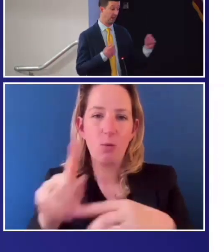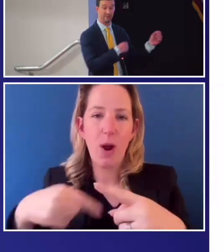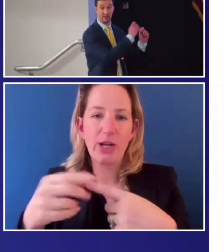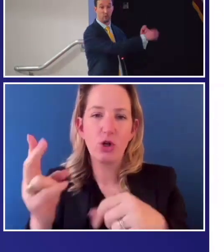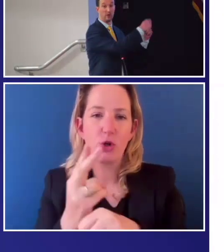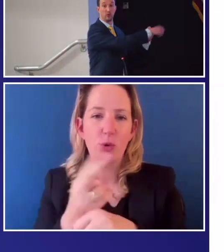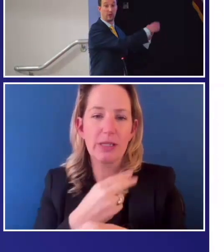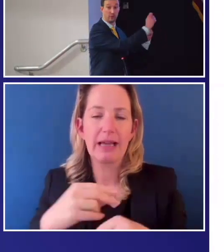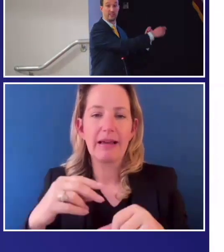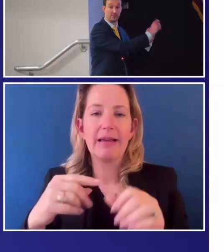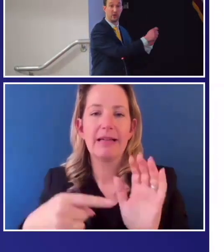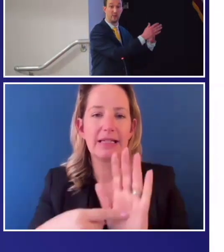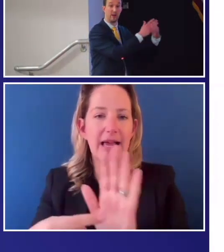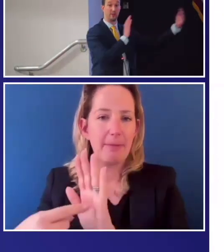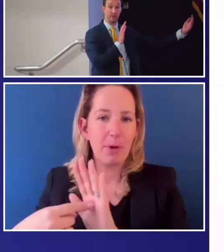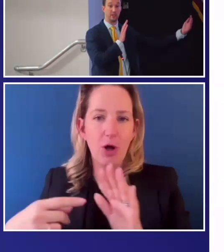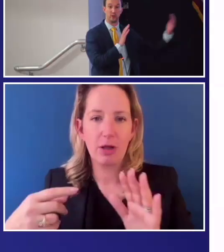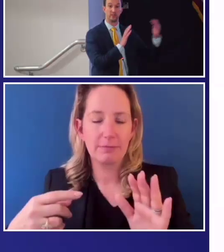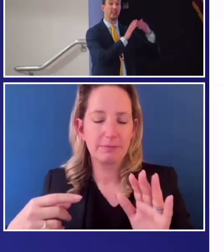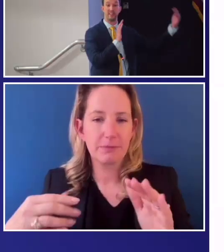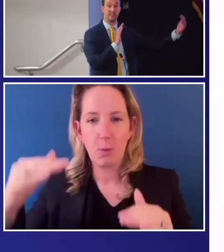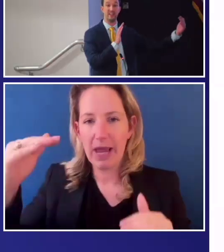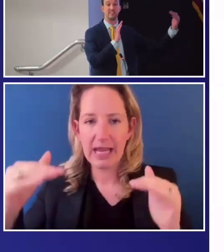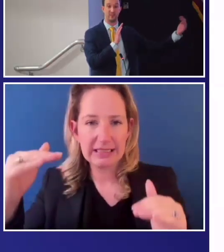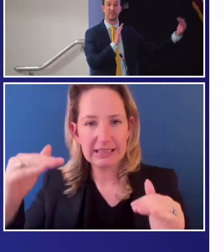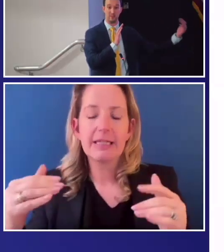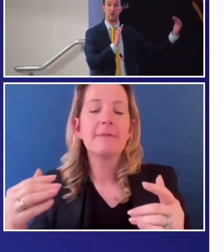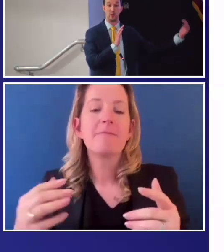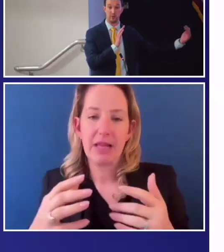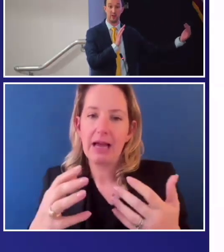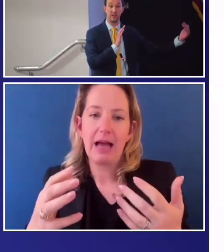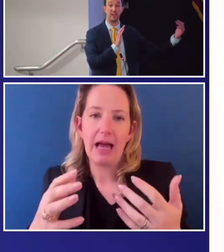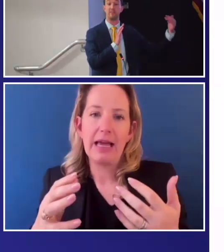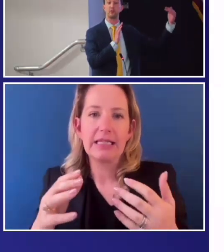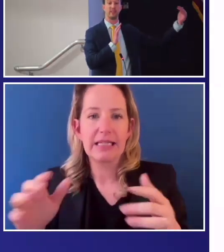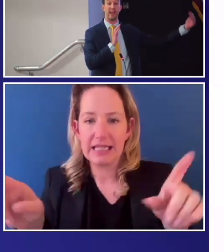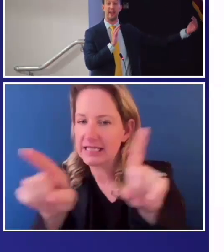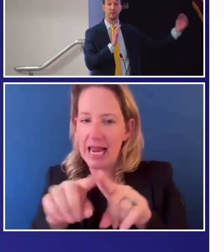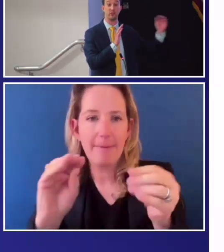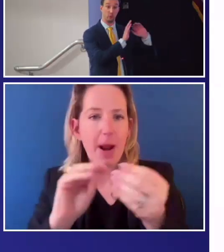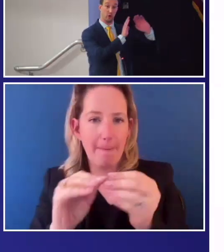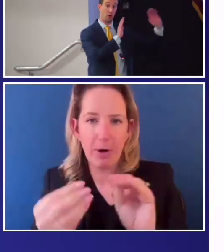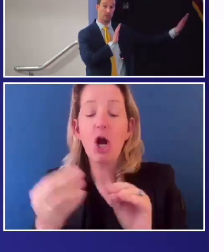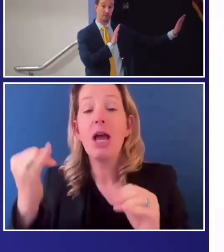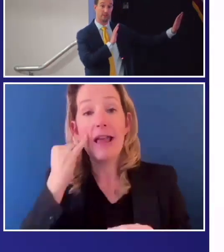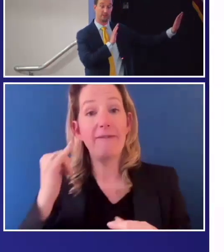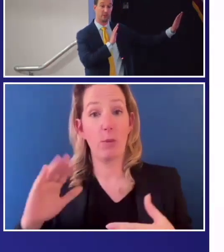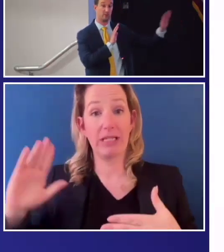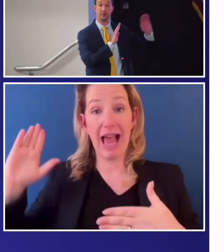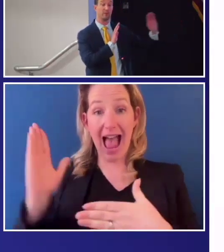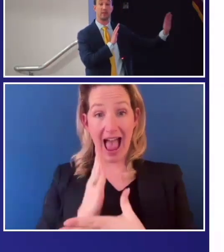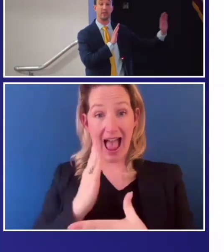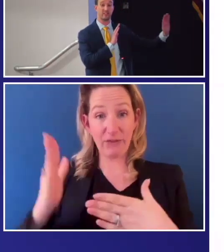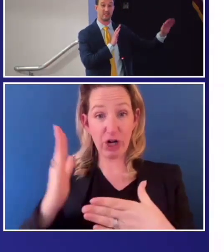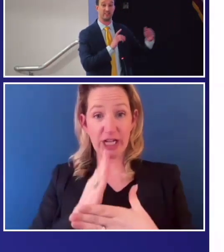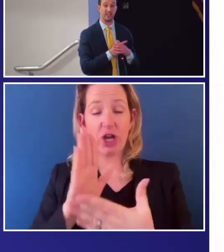I, if I had a whiteboard, I would describe how the median works. It is the same number. If this was the average, it would always be a different number. The median is not